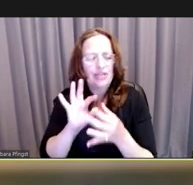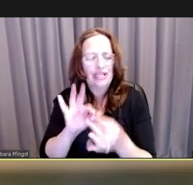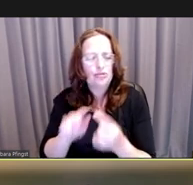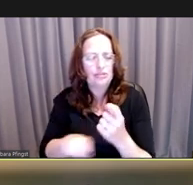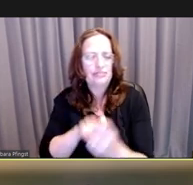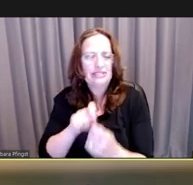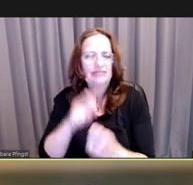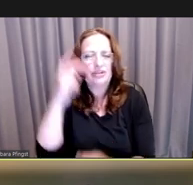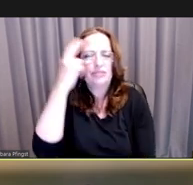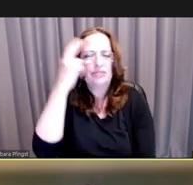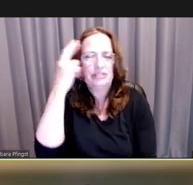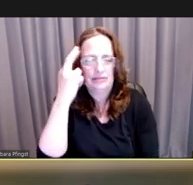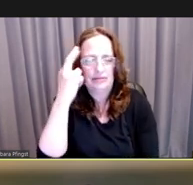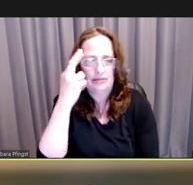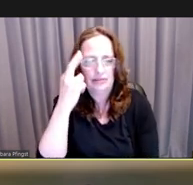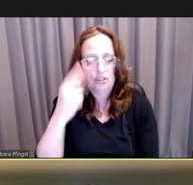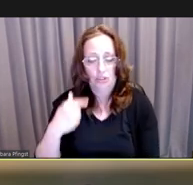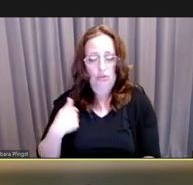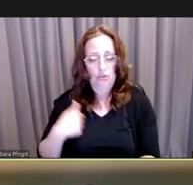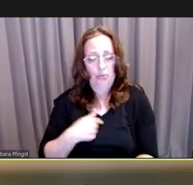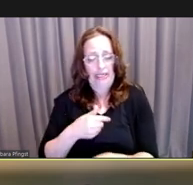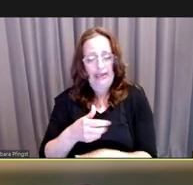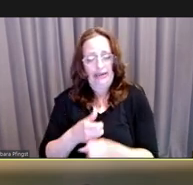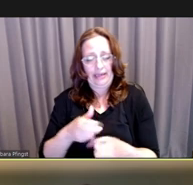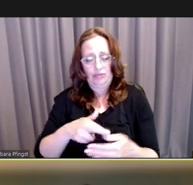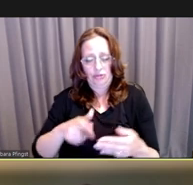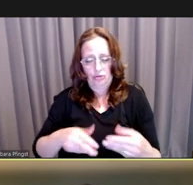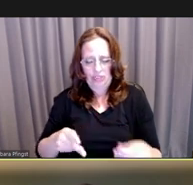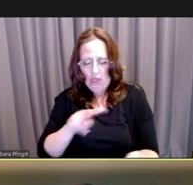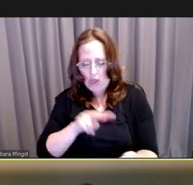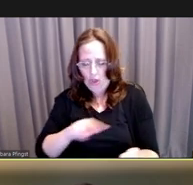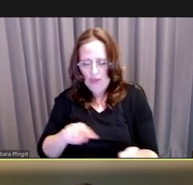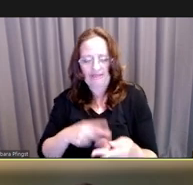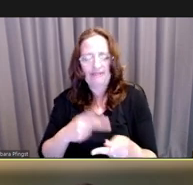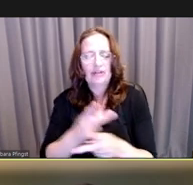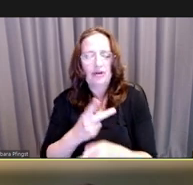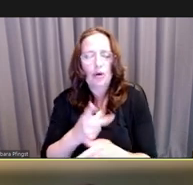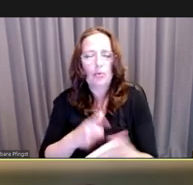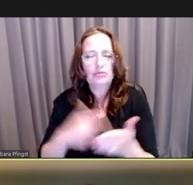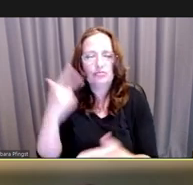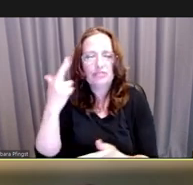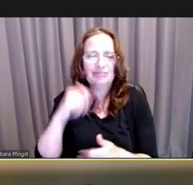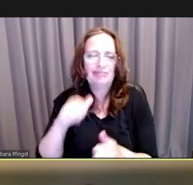given the type of hearing loss pattern. And we talk about sort of more medical tools.